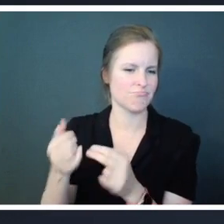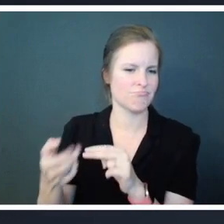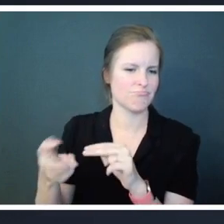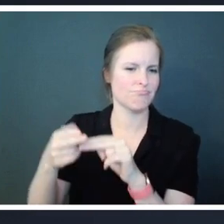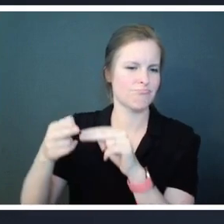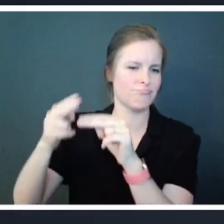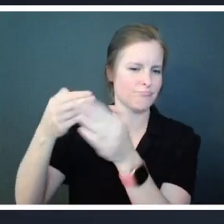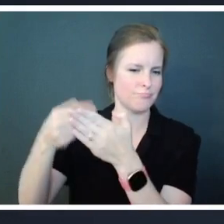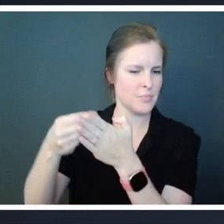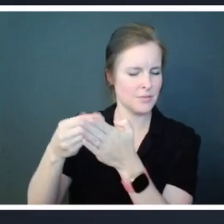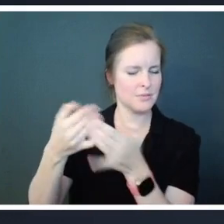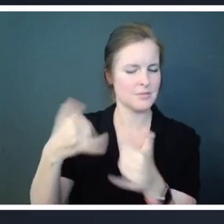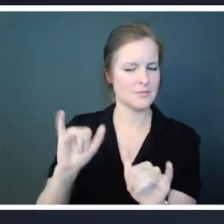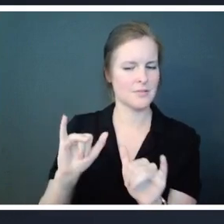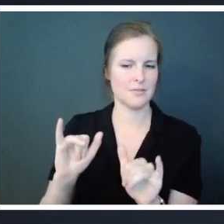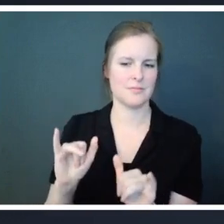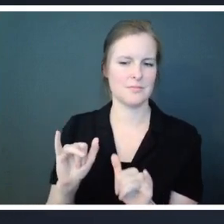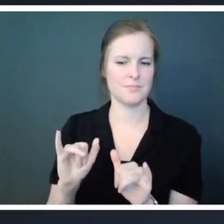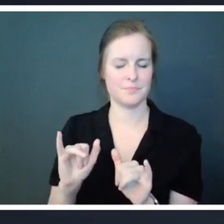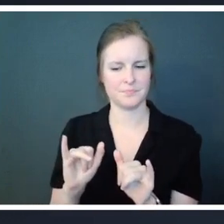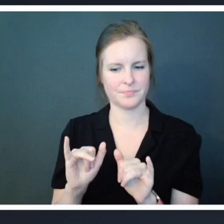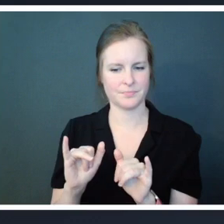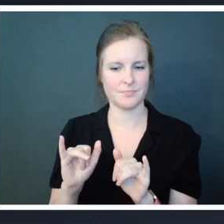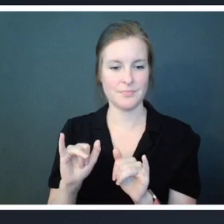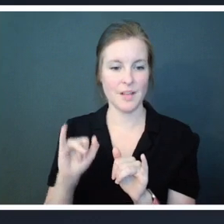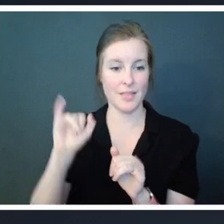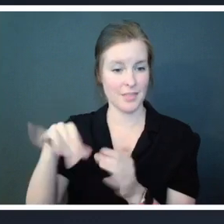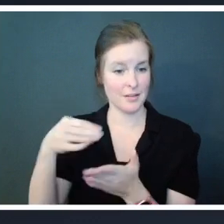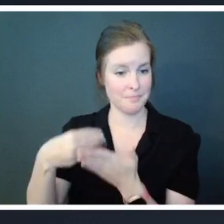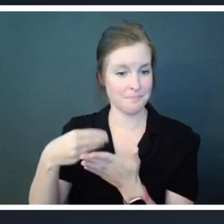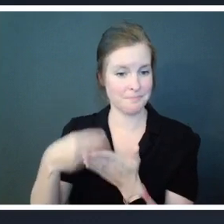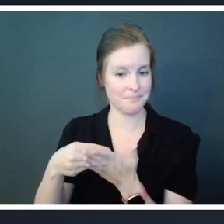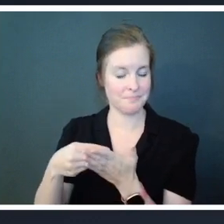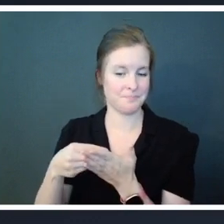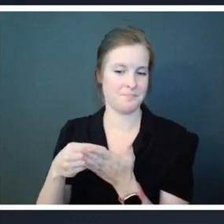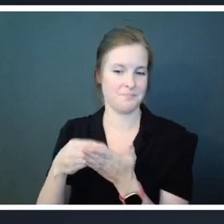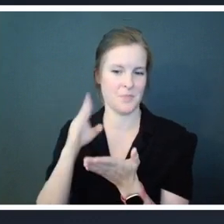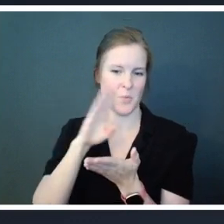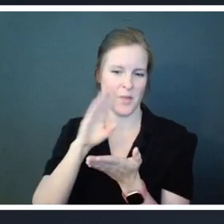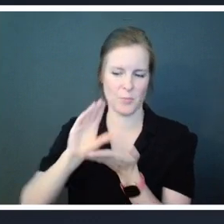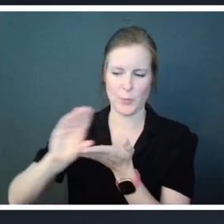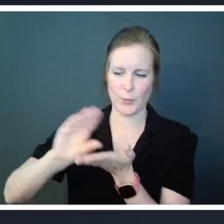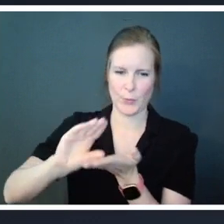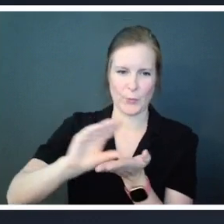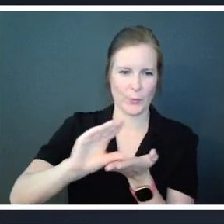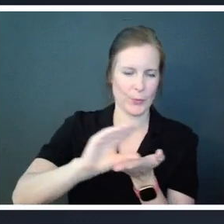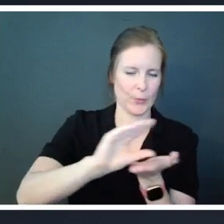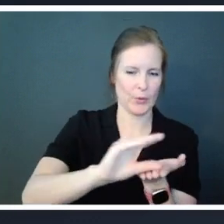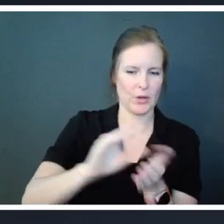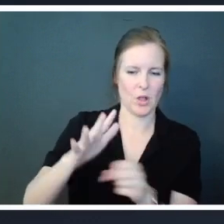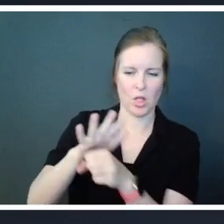that Junior Duck Stamp contest goes back to local environmental and educational programming.